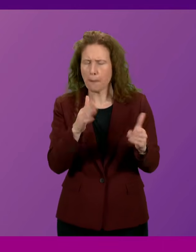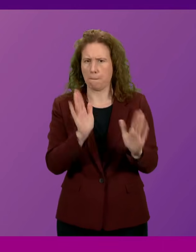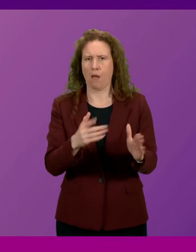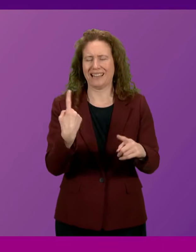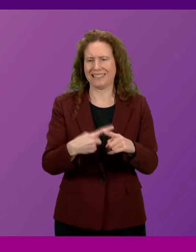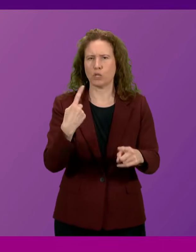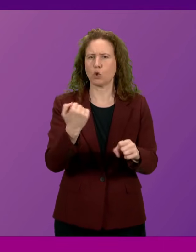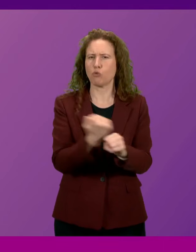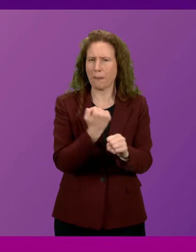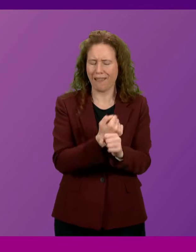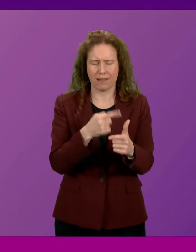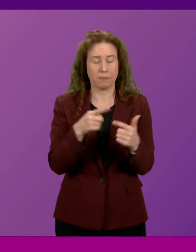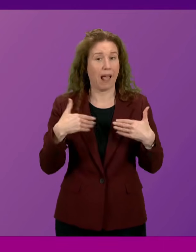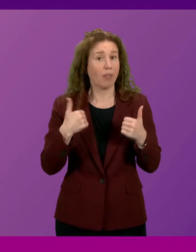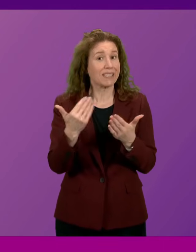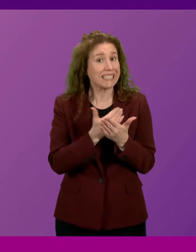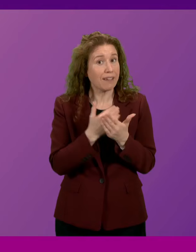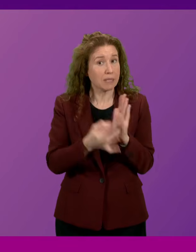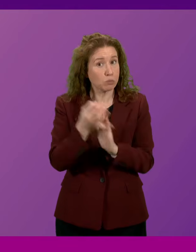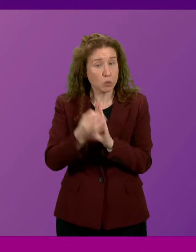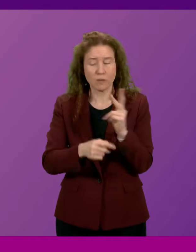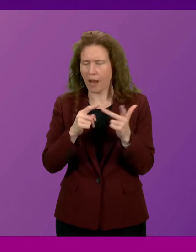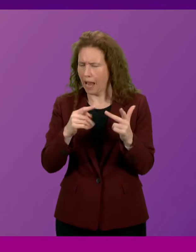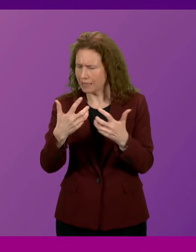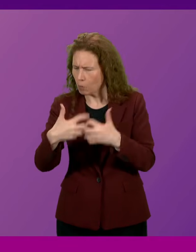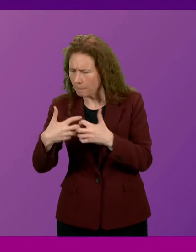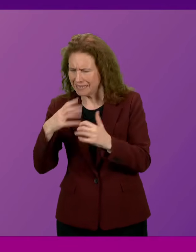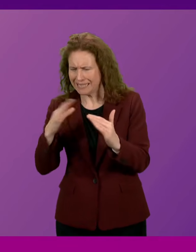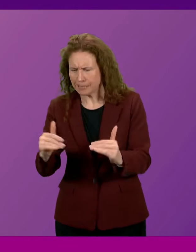health and safety improvements and upgrades to facilities and equipment that directly